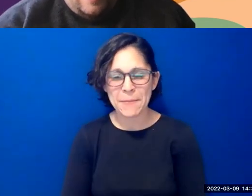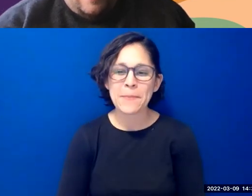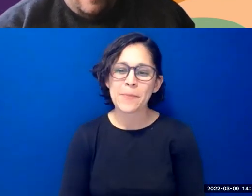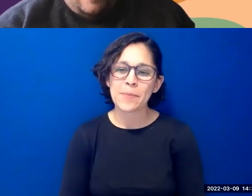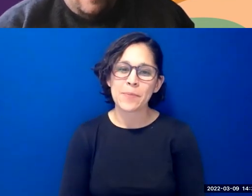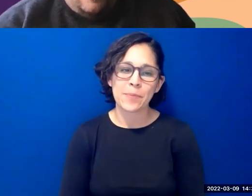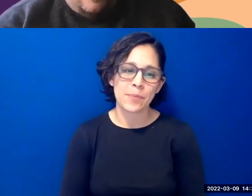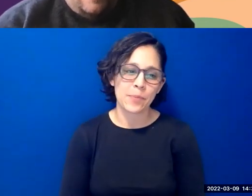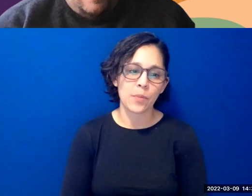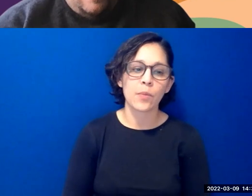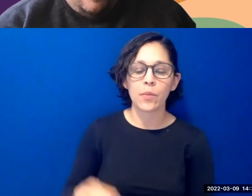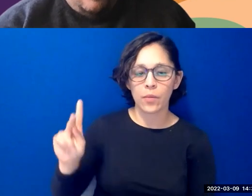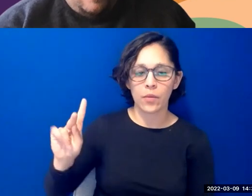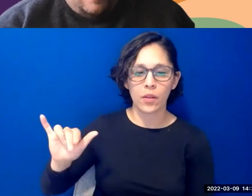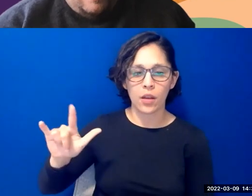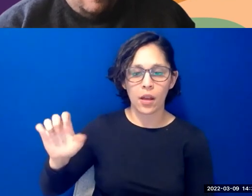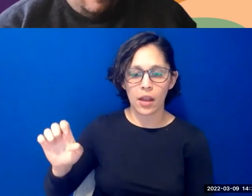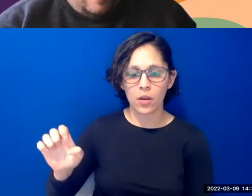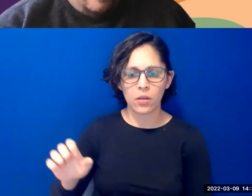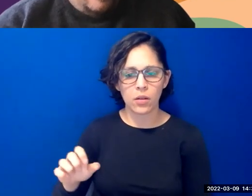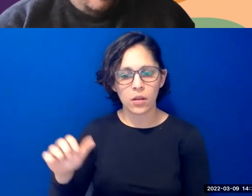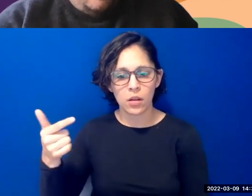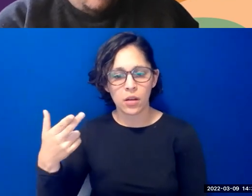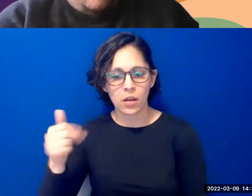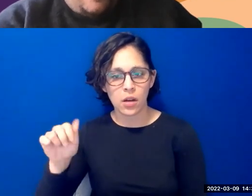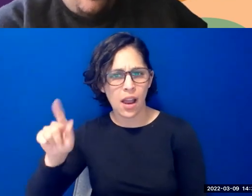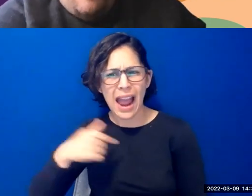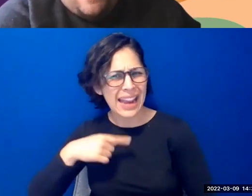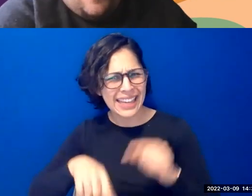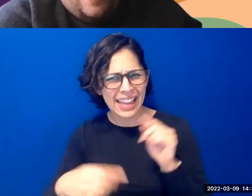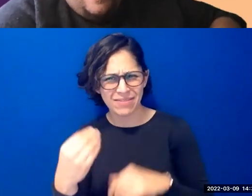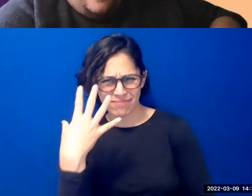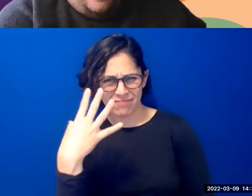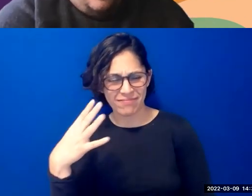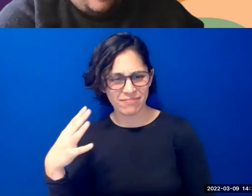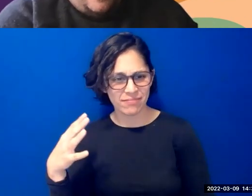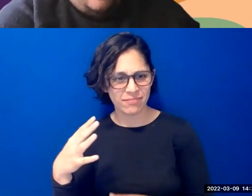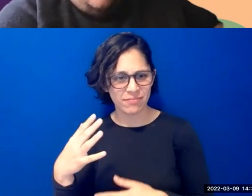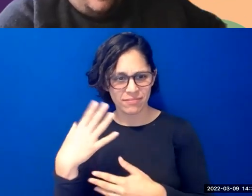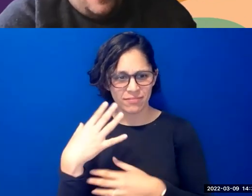Kyle Livie (he/him/his): and Ghada Al-Masri: it's not letting me start. Kyle Livie (he/him/his): My doctor advisory aka my team that.